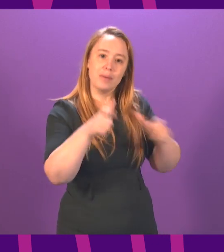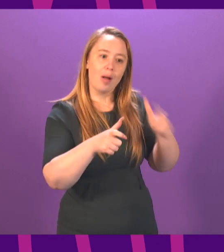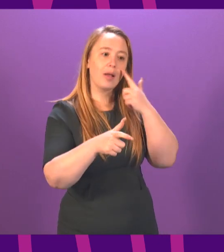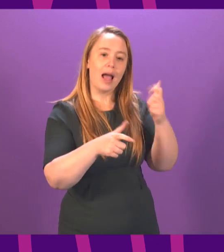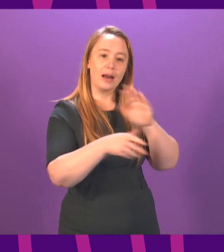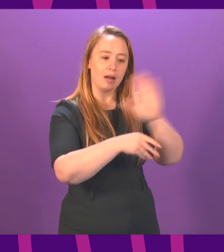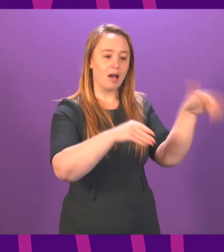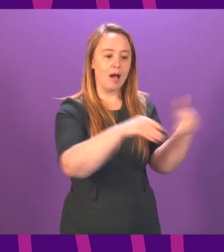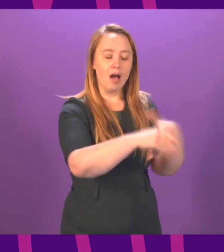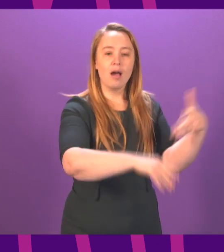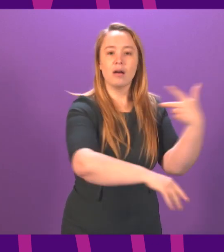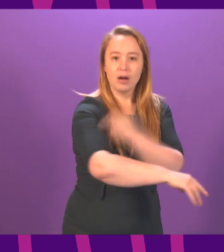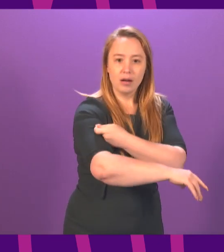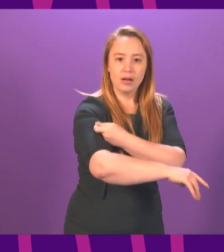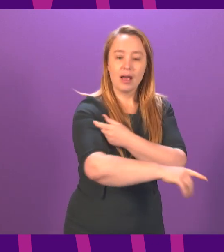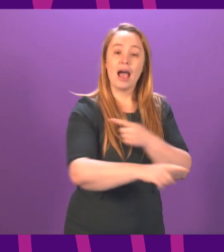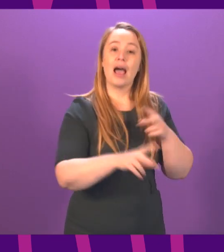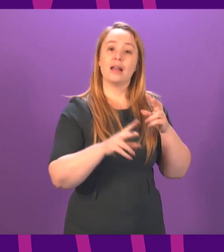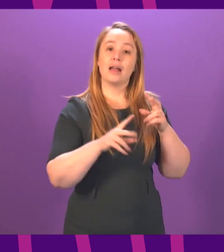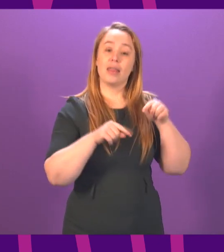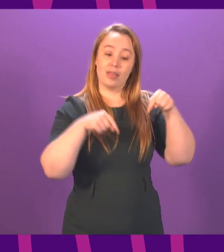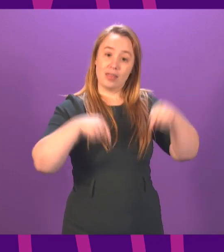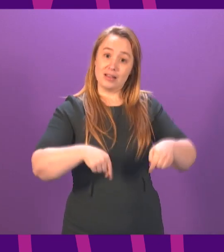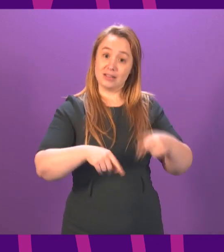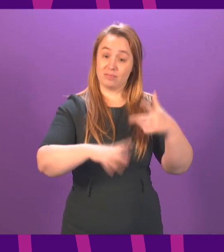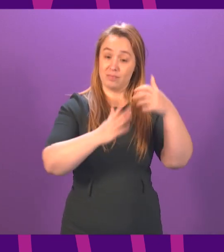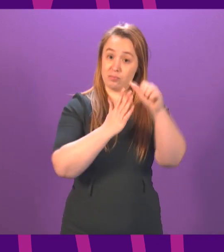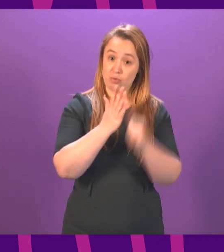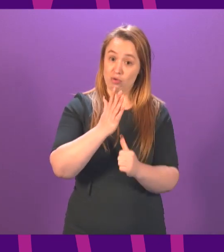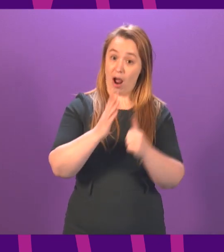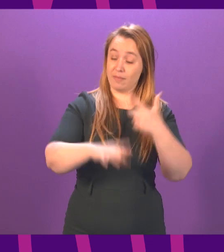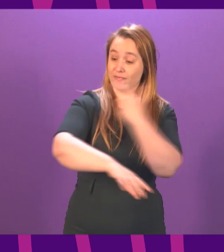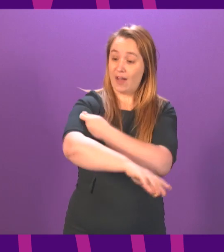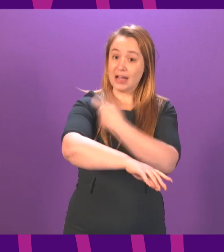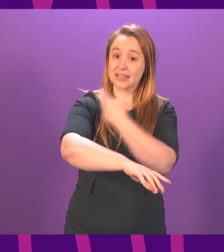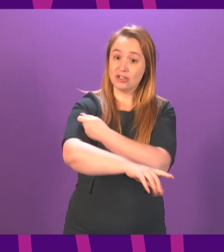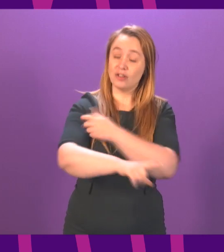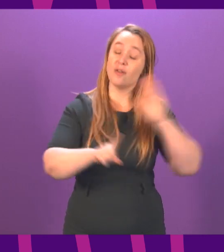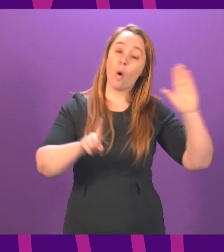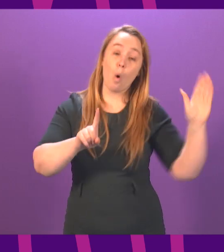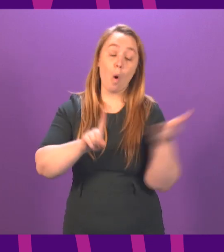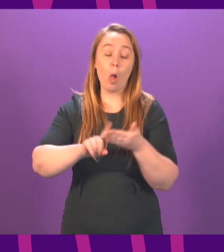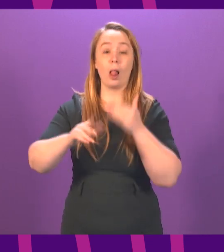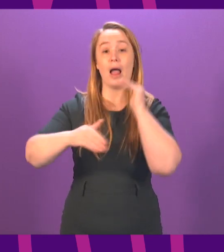It is a whole adult population programme that will, as quickly as possible, include everybody.